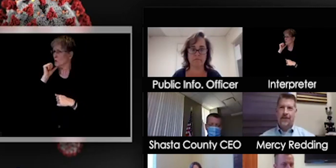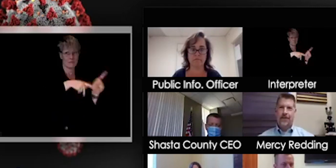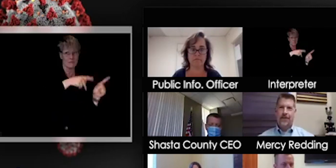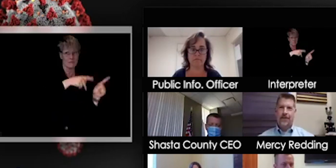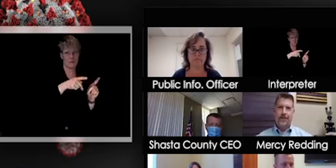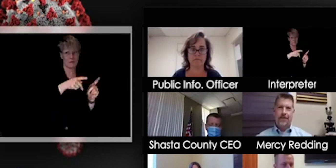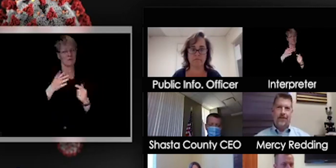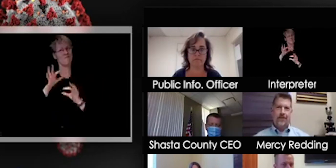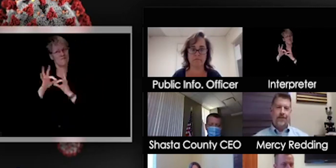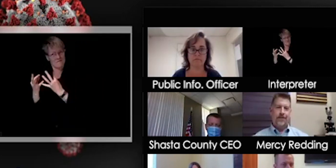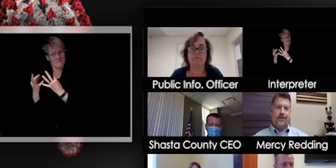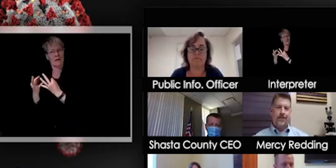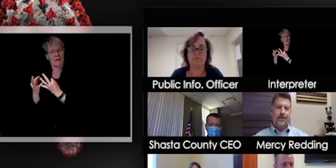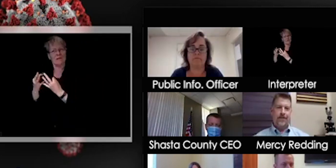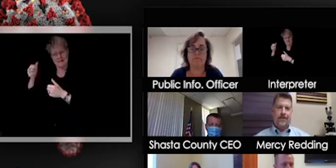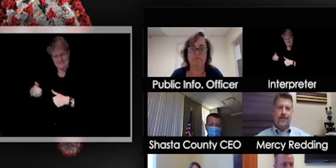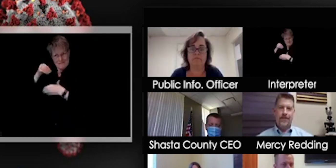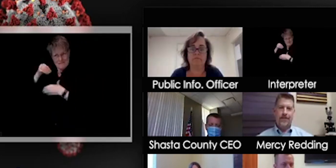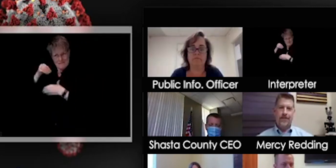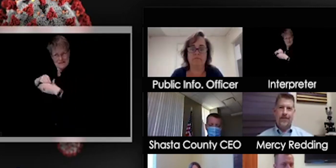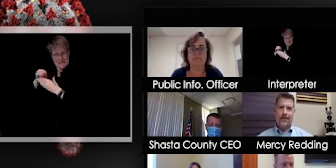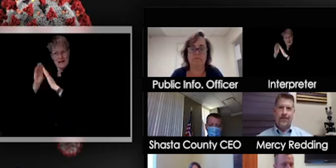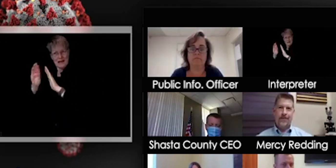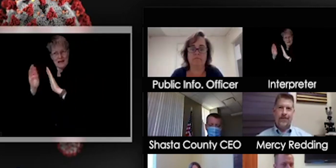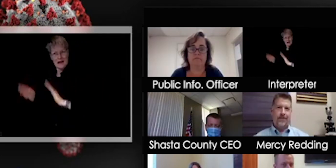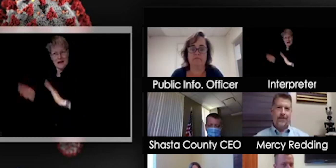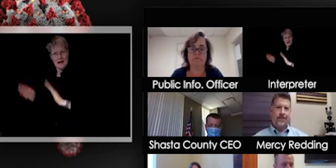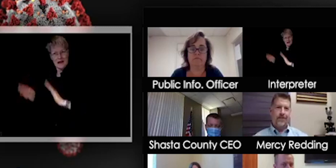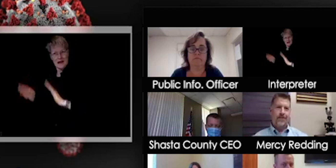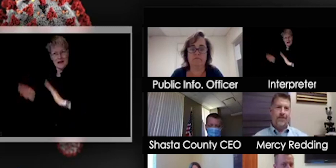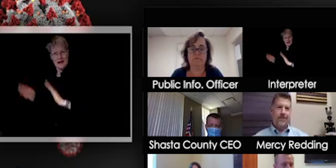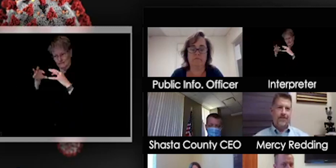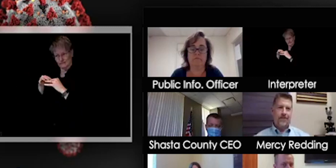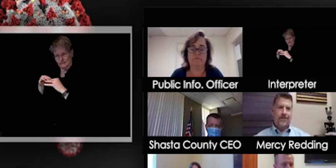so we can avoid getting on this list and to prevent infections, additional hospitalizations